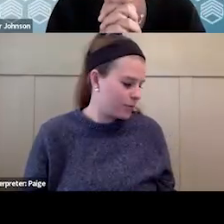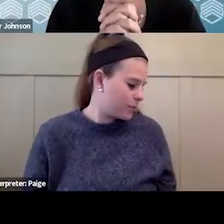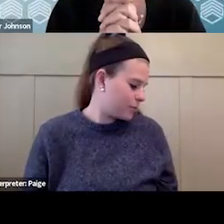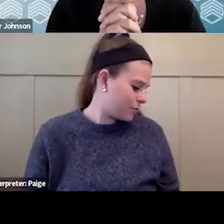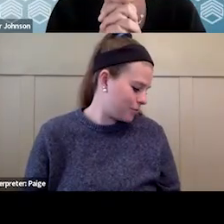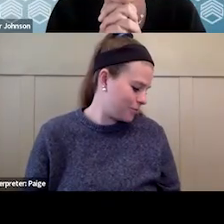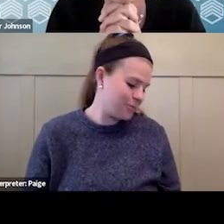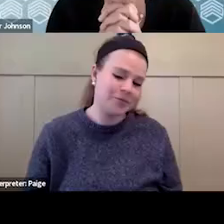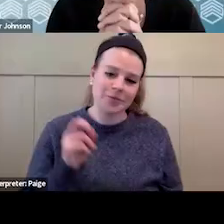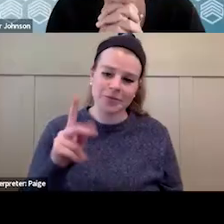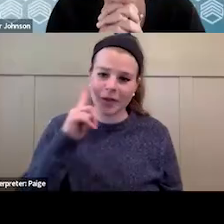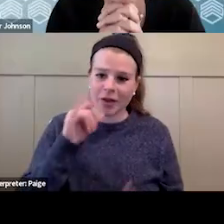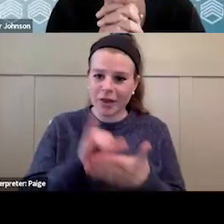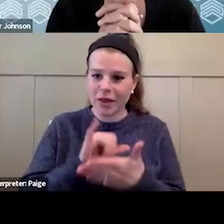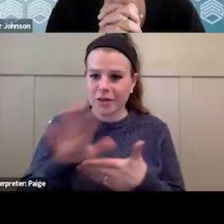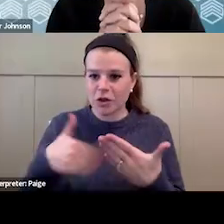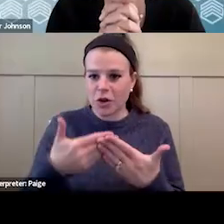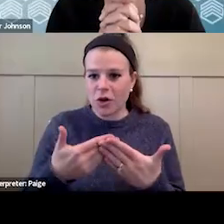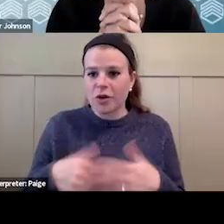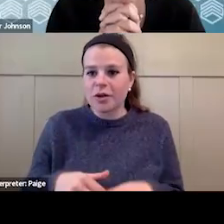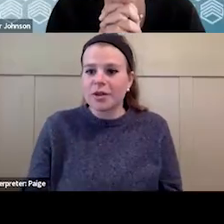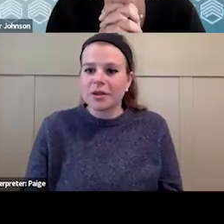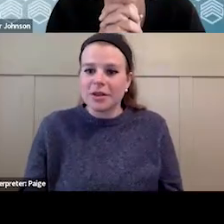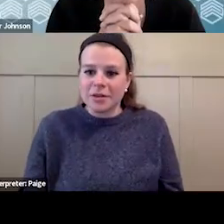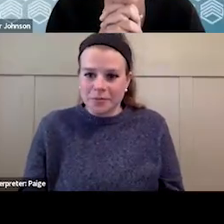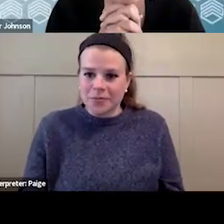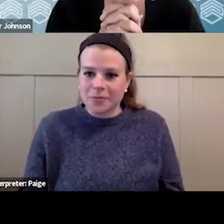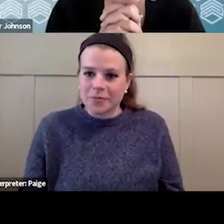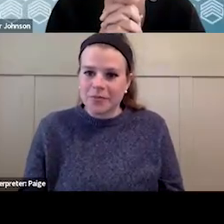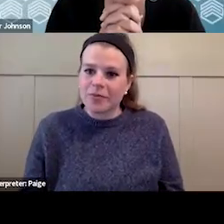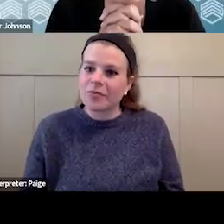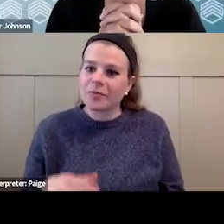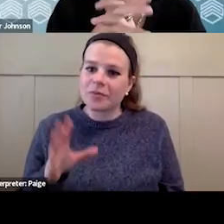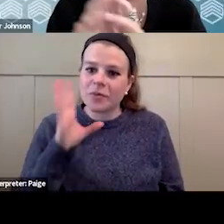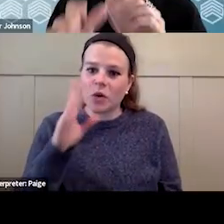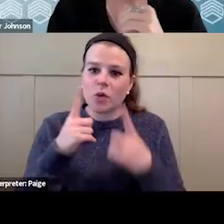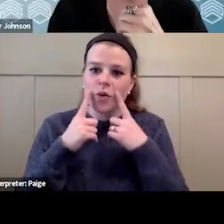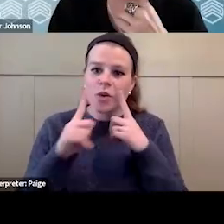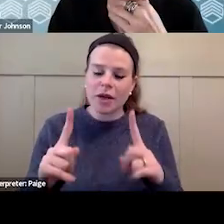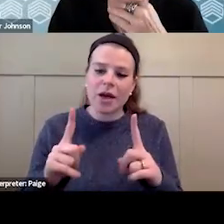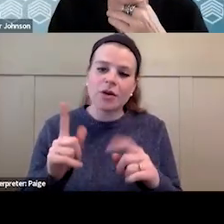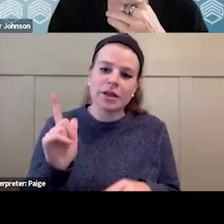Okay, I think that was it. Uh, wait, we do have some forthcoming webinars, and once we're ready to announce those, we will share that information.